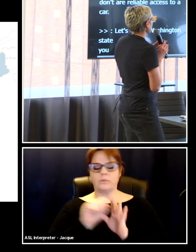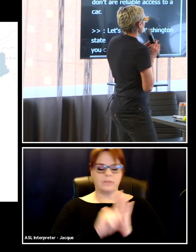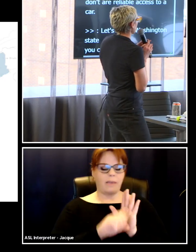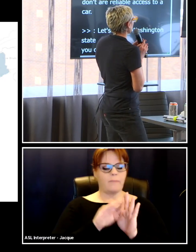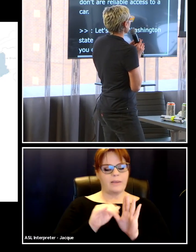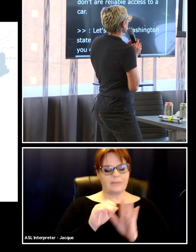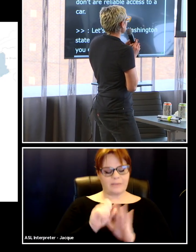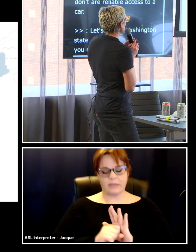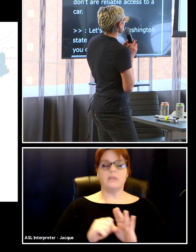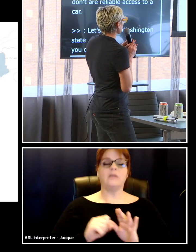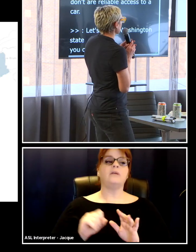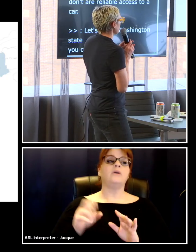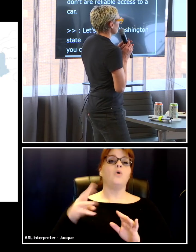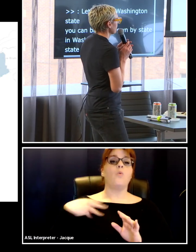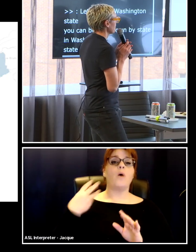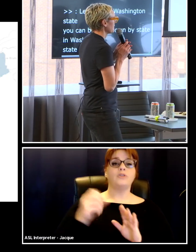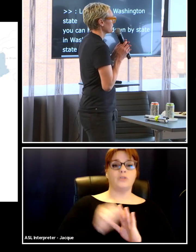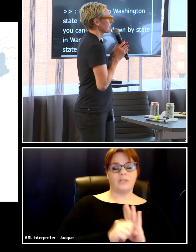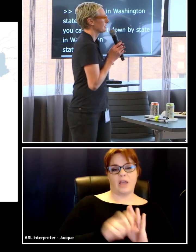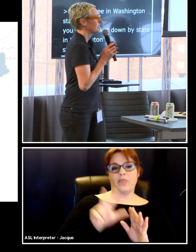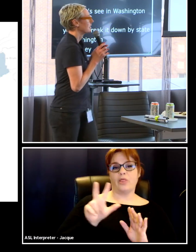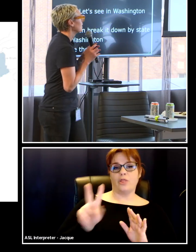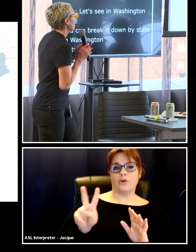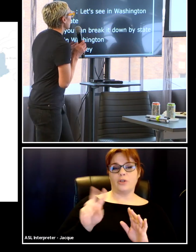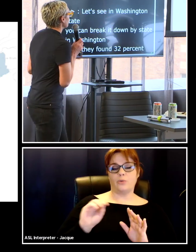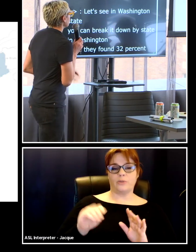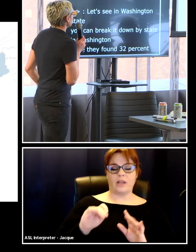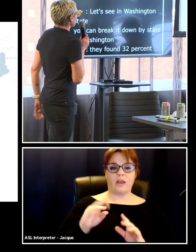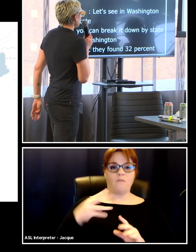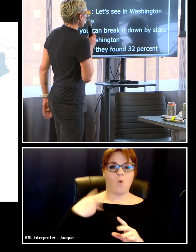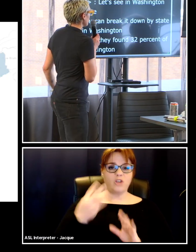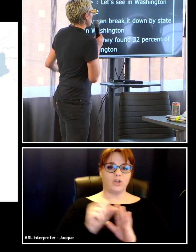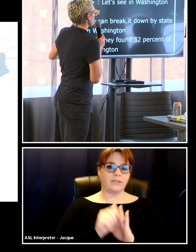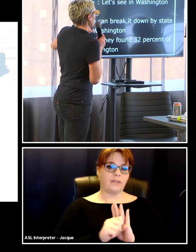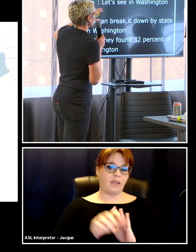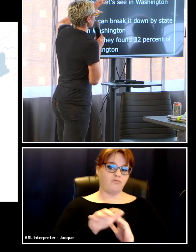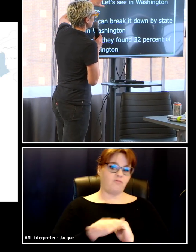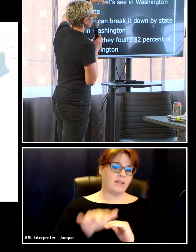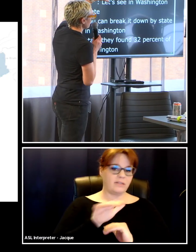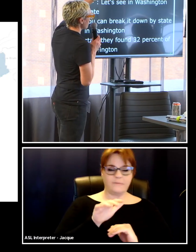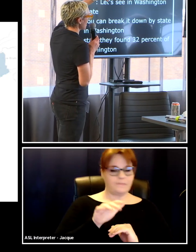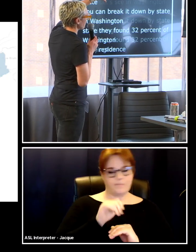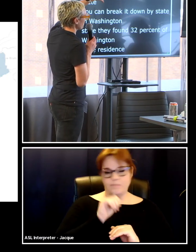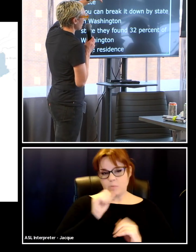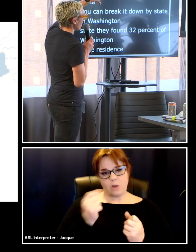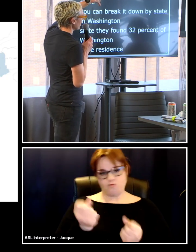they found 32% of Washington state residents um are non-drivers. And this is a map on the behind